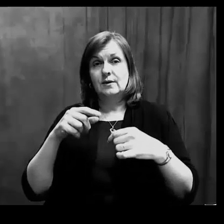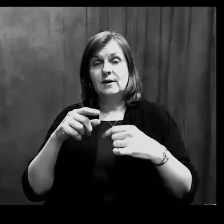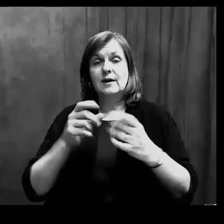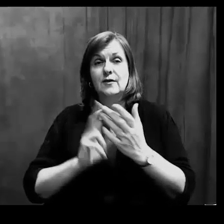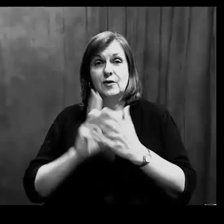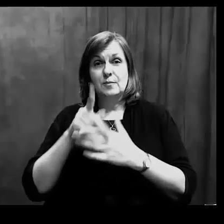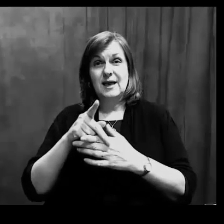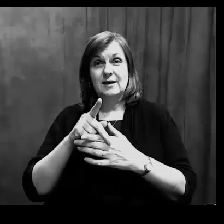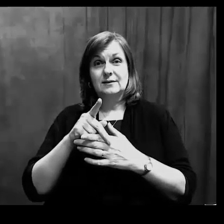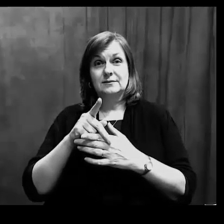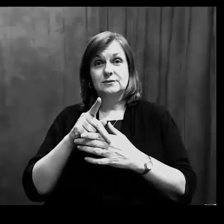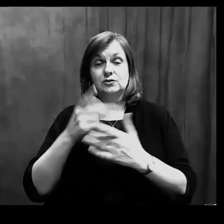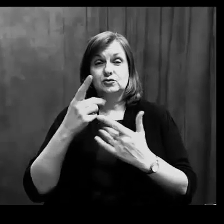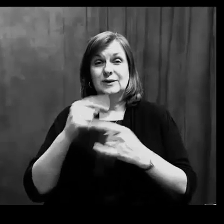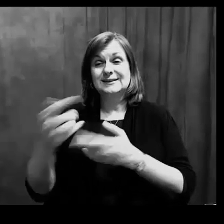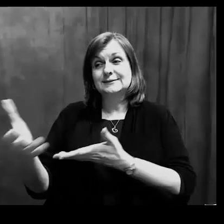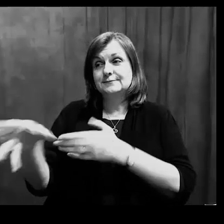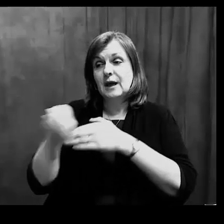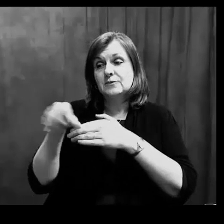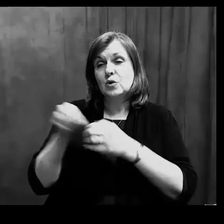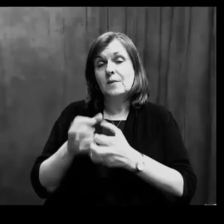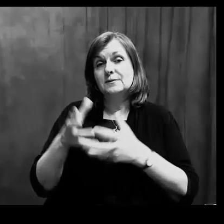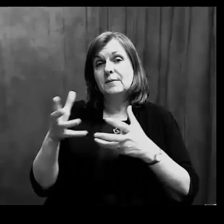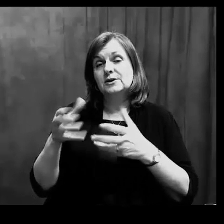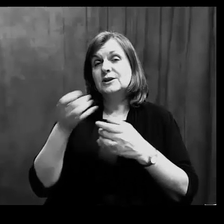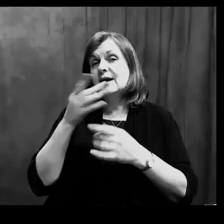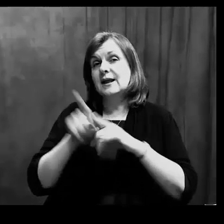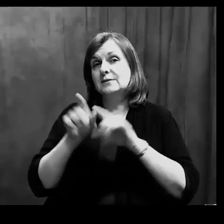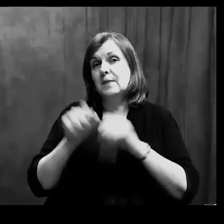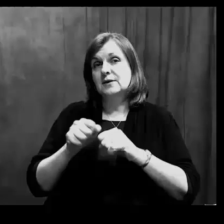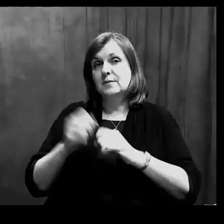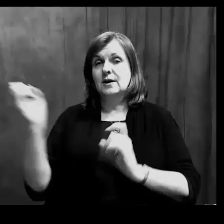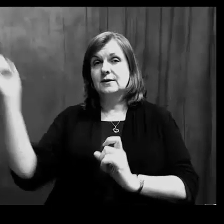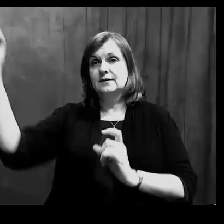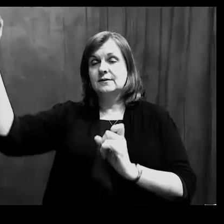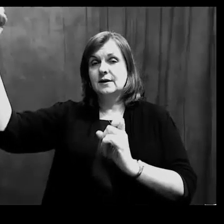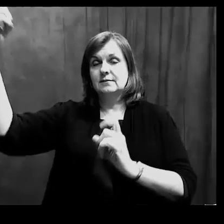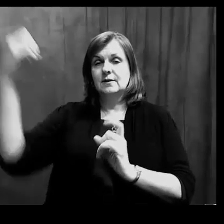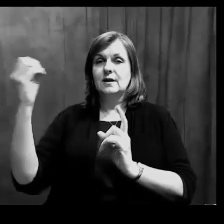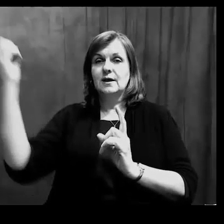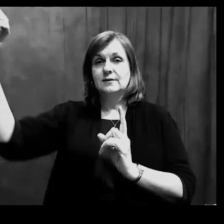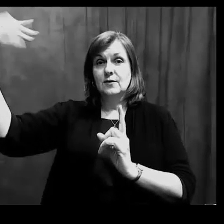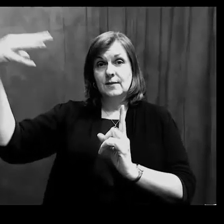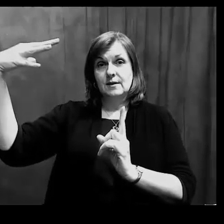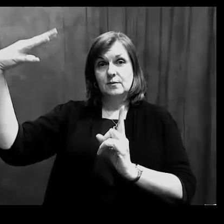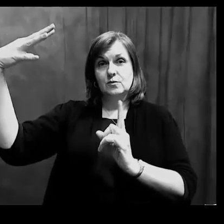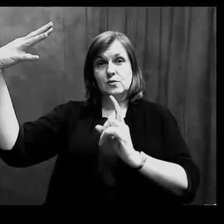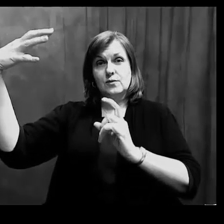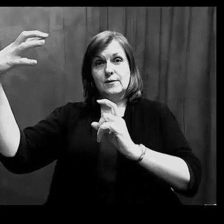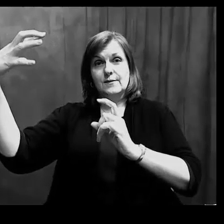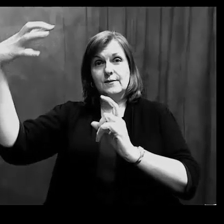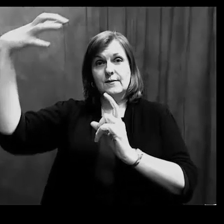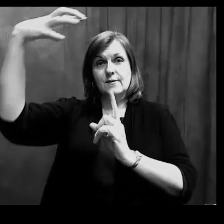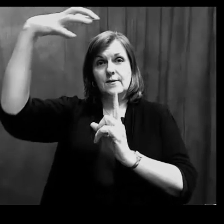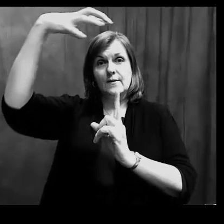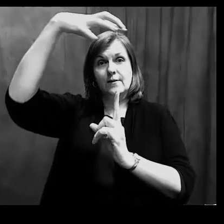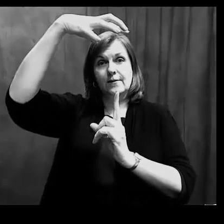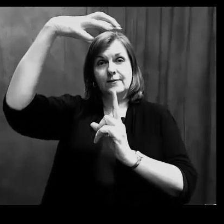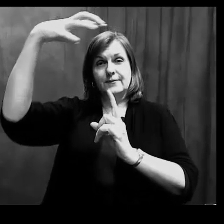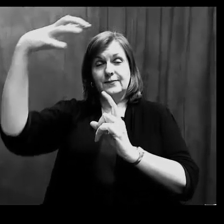in an attempt to get towards as much of that light as possible. And what we see is an actual cell elongation